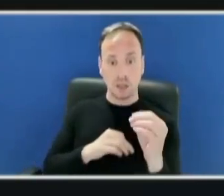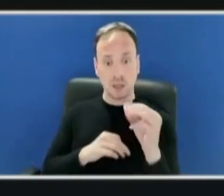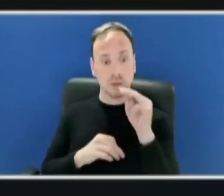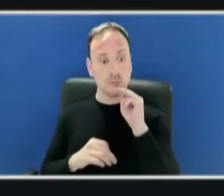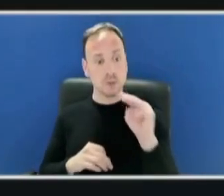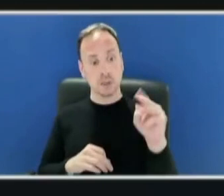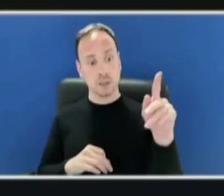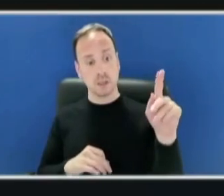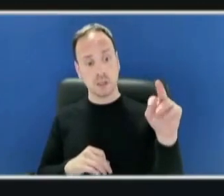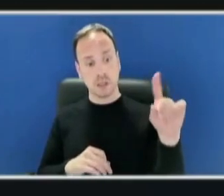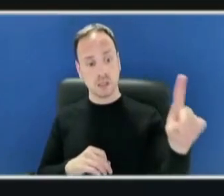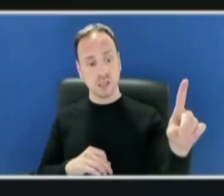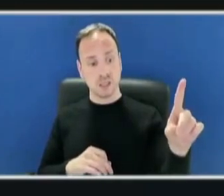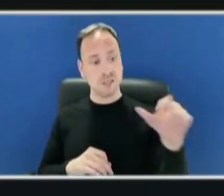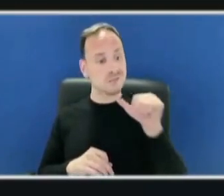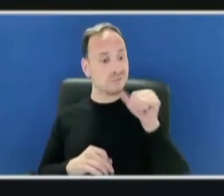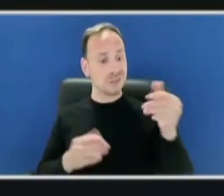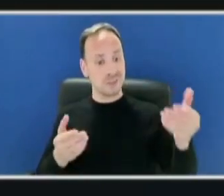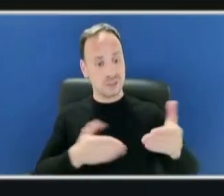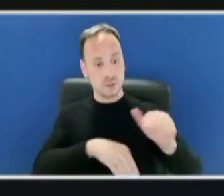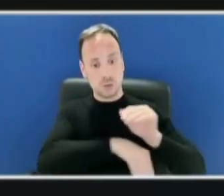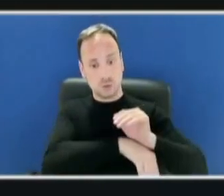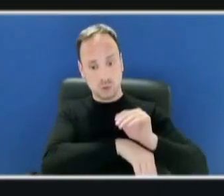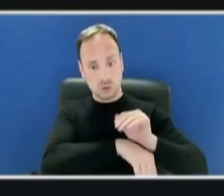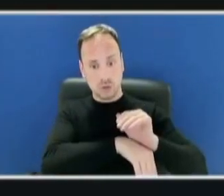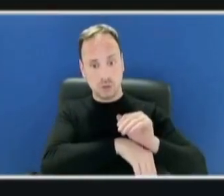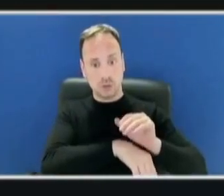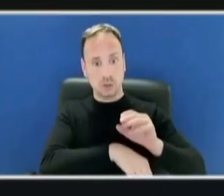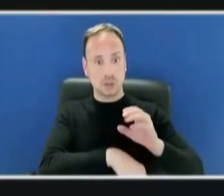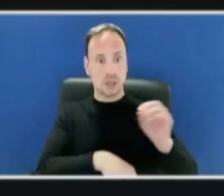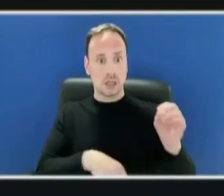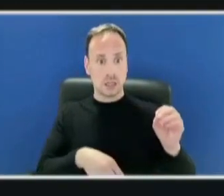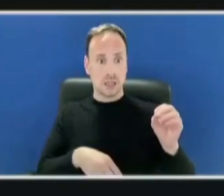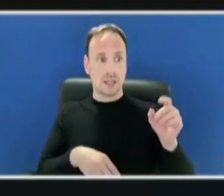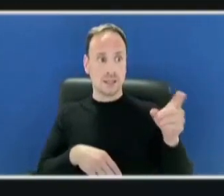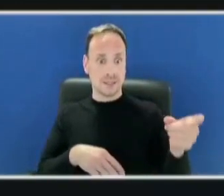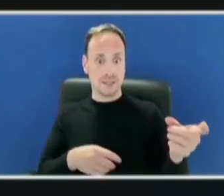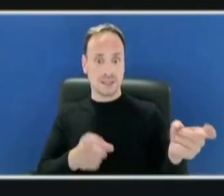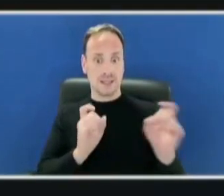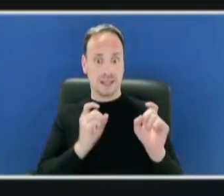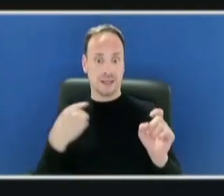uh, who. Actually gave us some more questions and answers even tonight, so